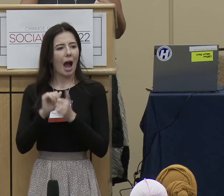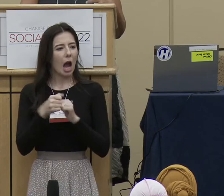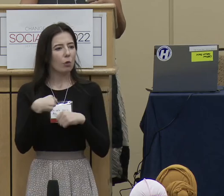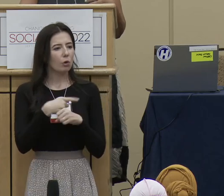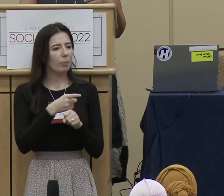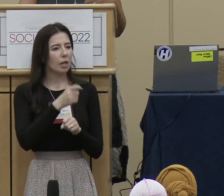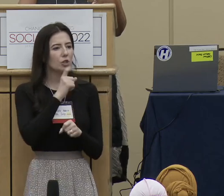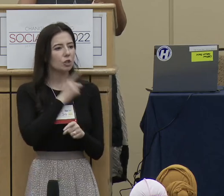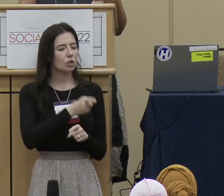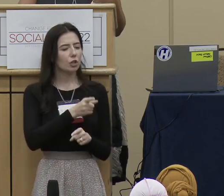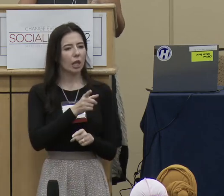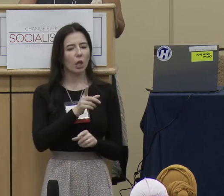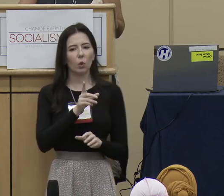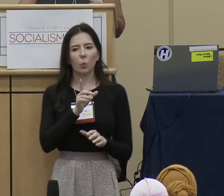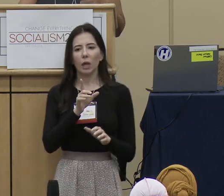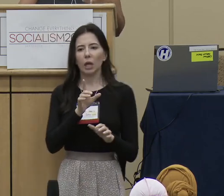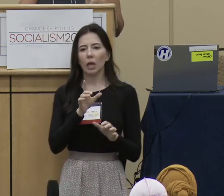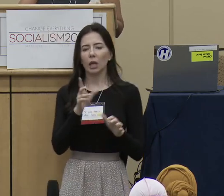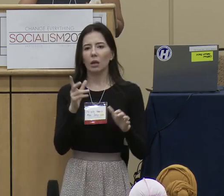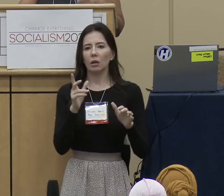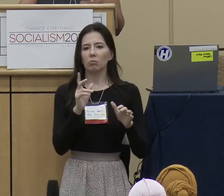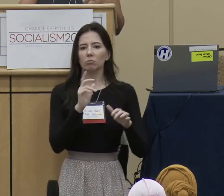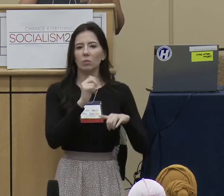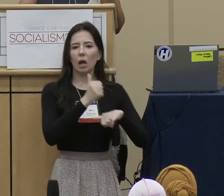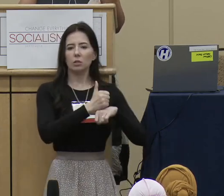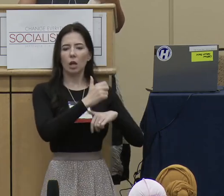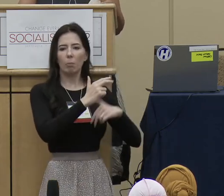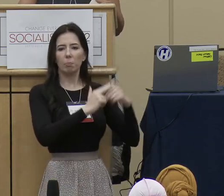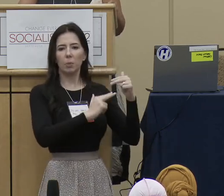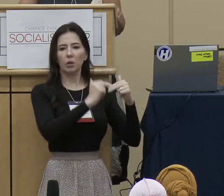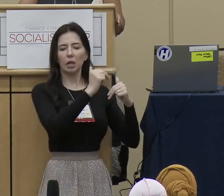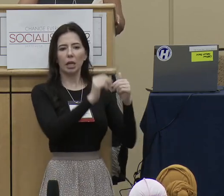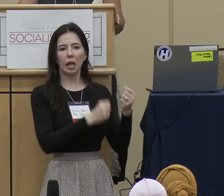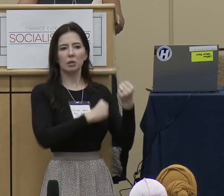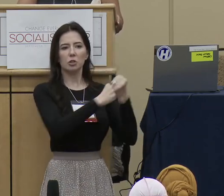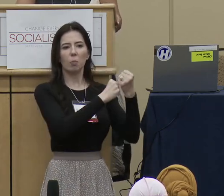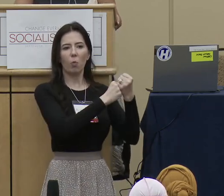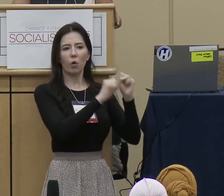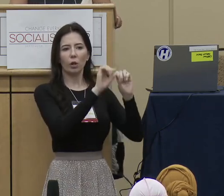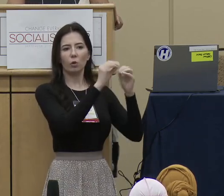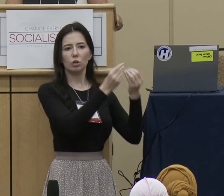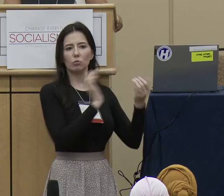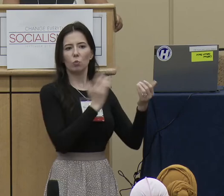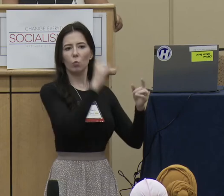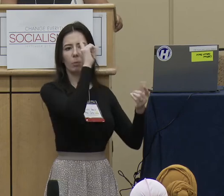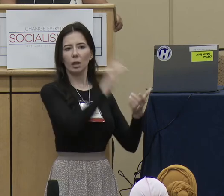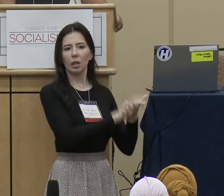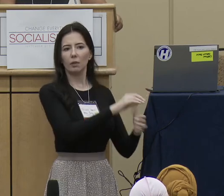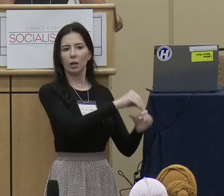a little happy. Secular tithing. How do we make sure we build in supporting and contributing to the